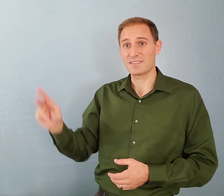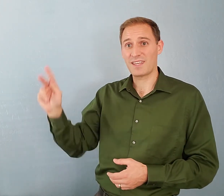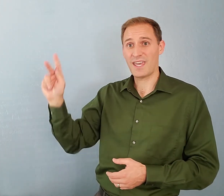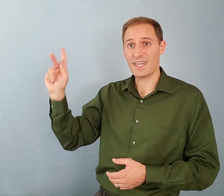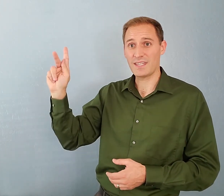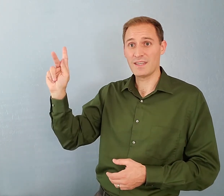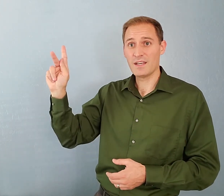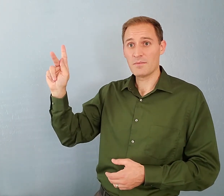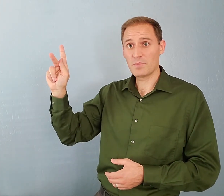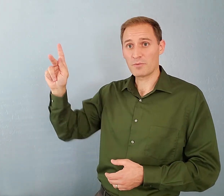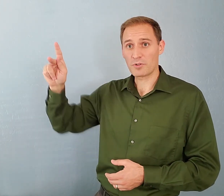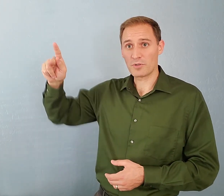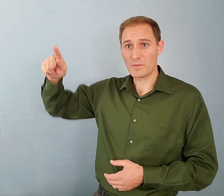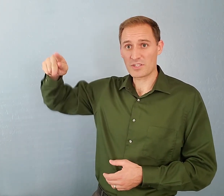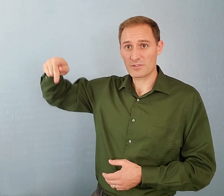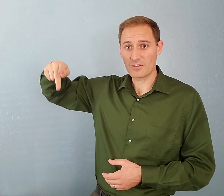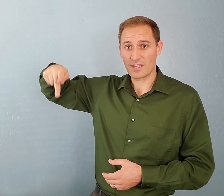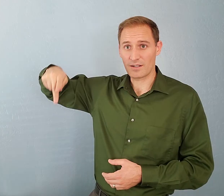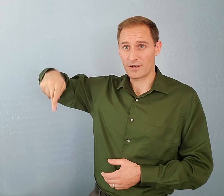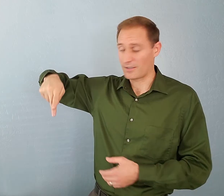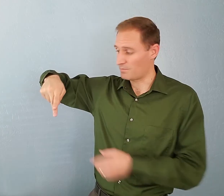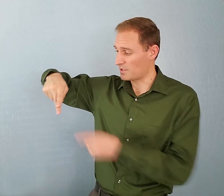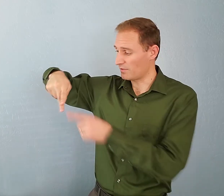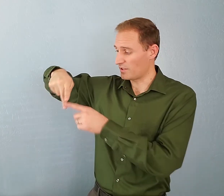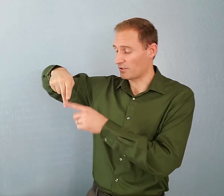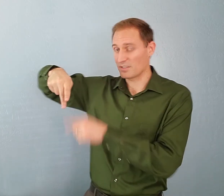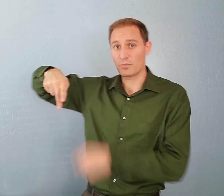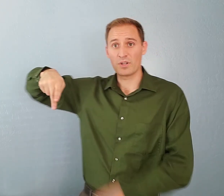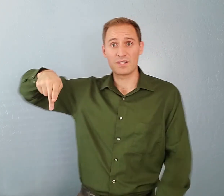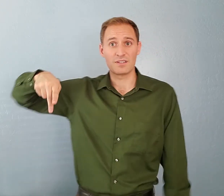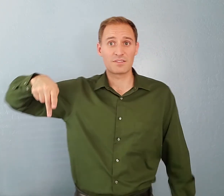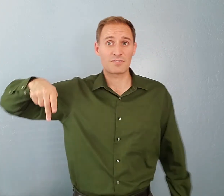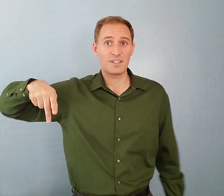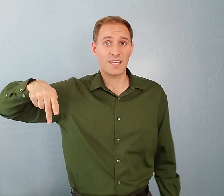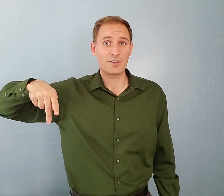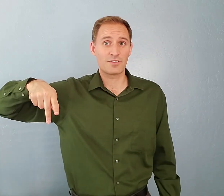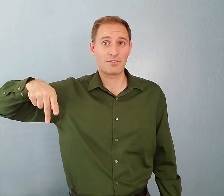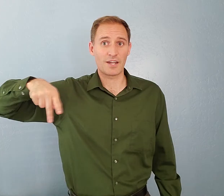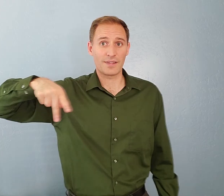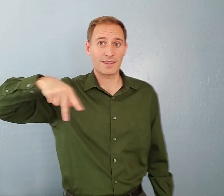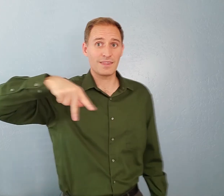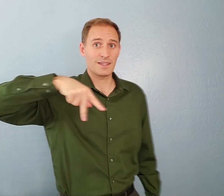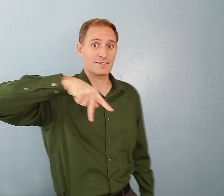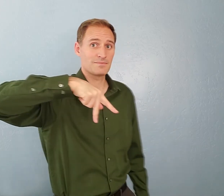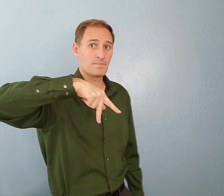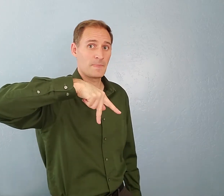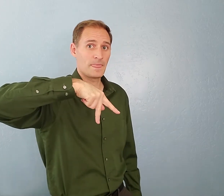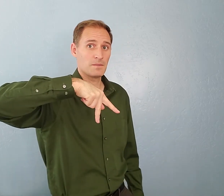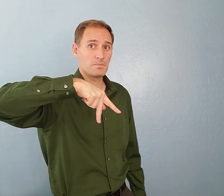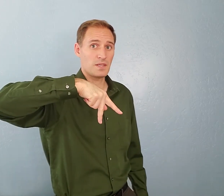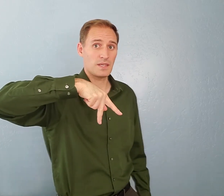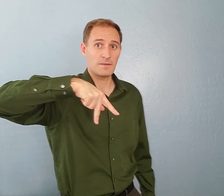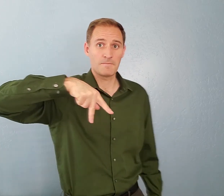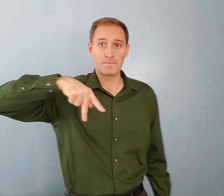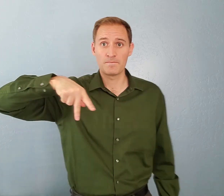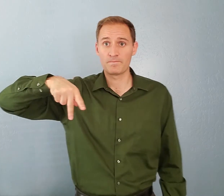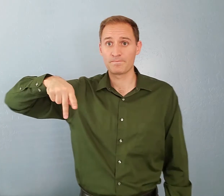K but we're going to make sure that our middle finger is pointing straight down at the ground like this, P.